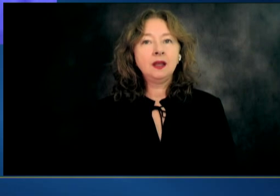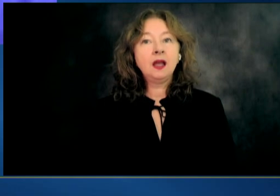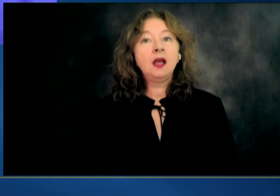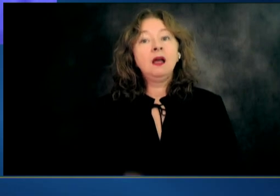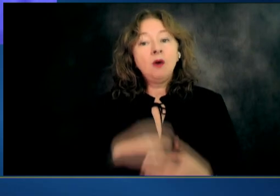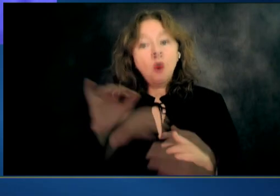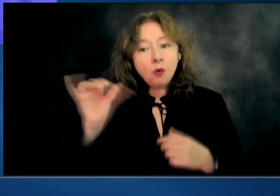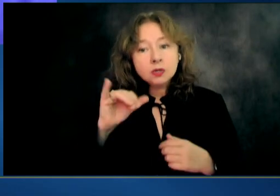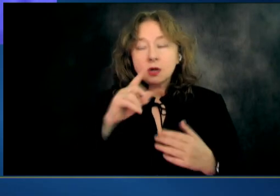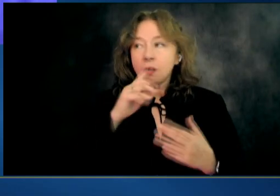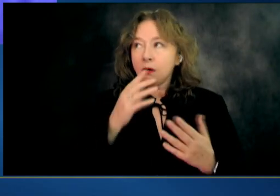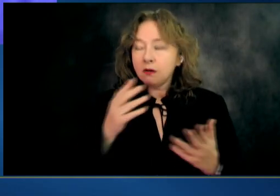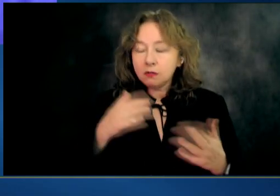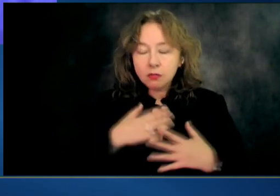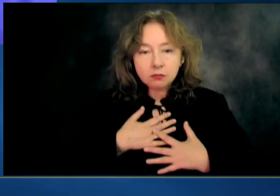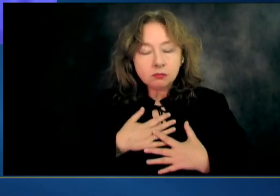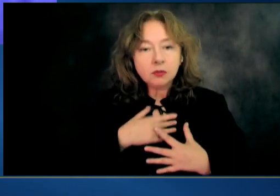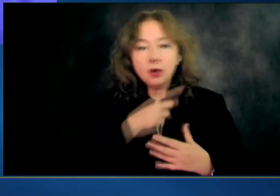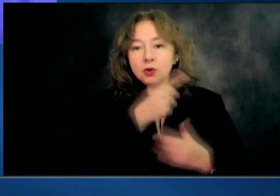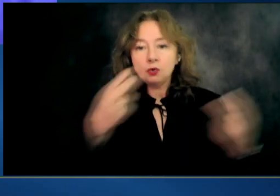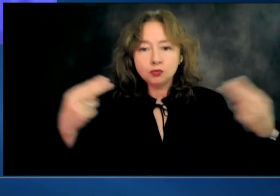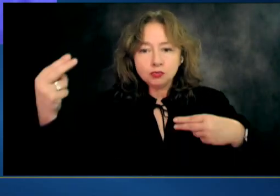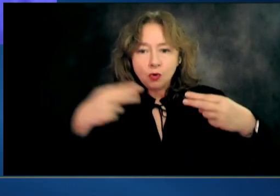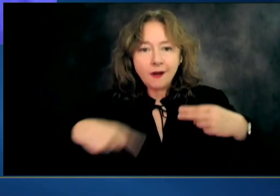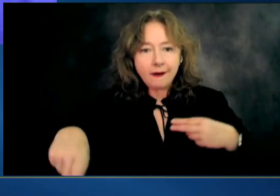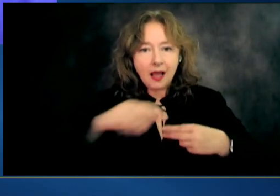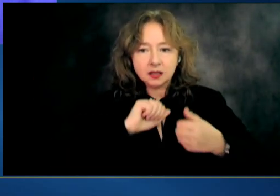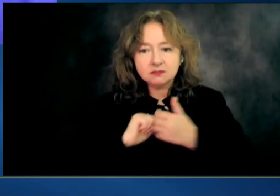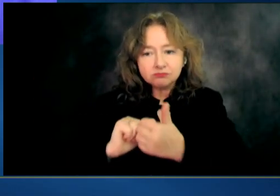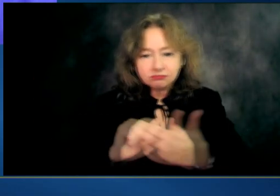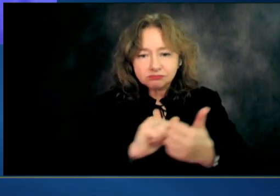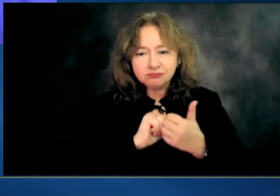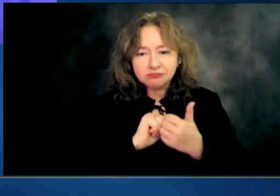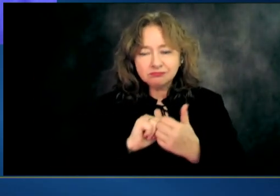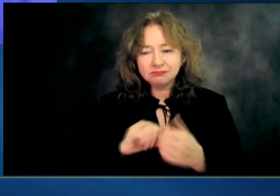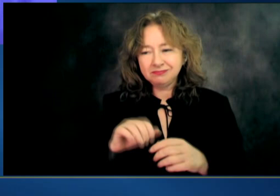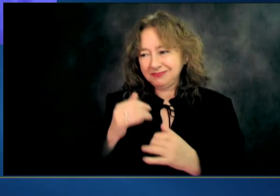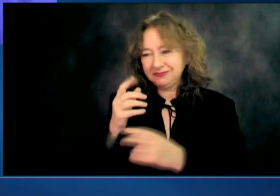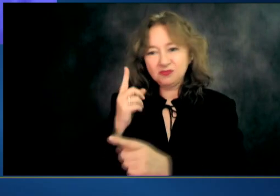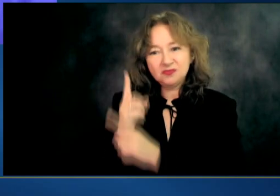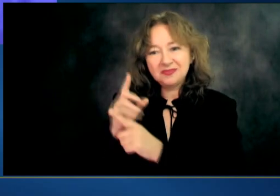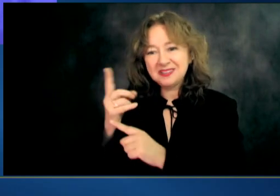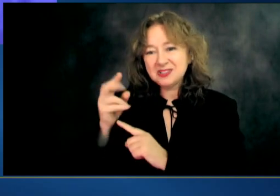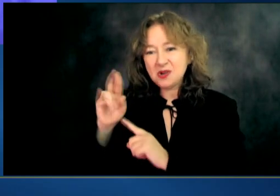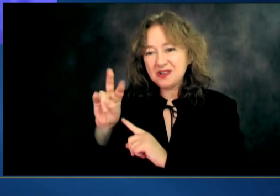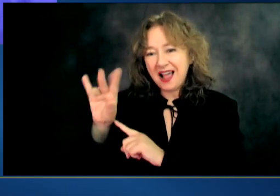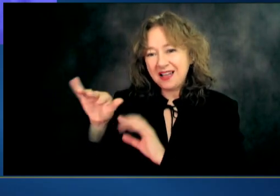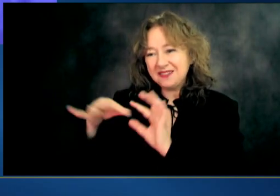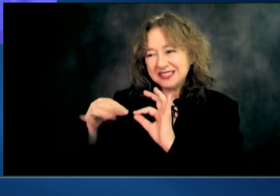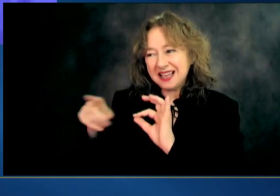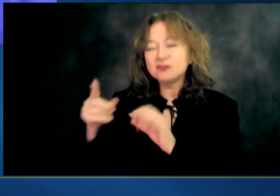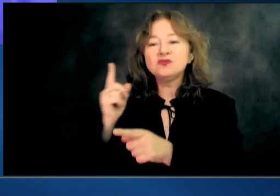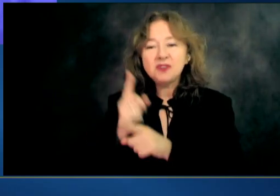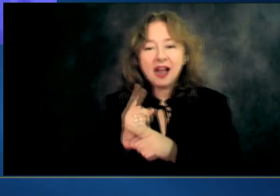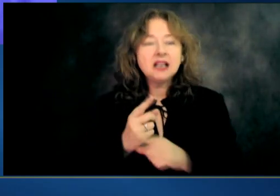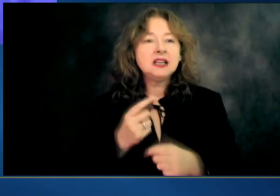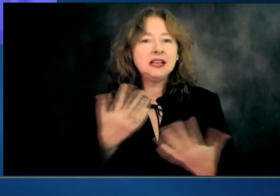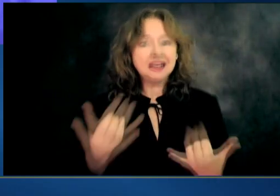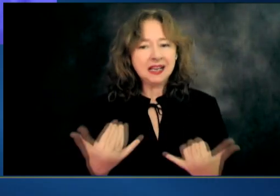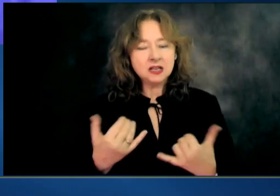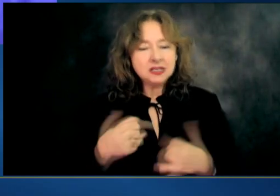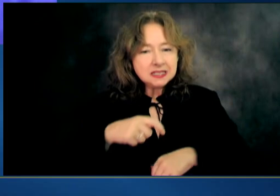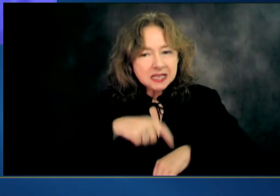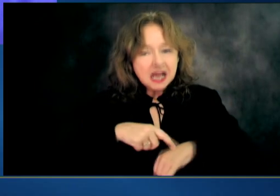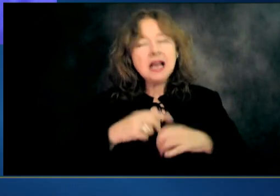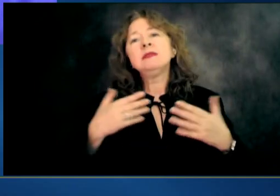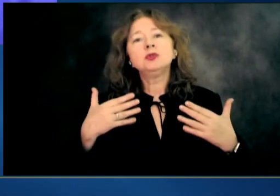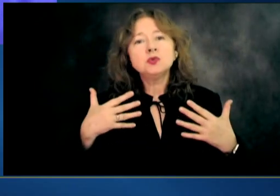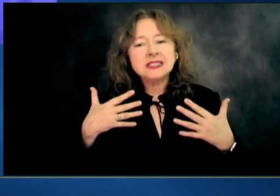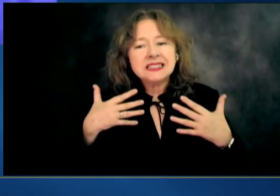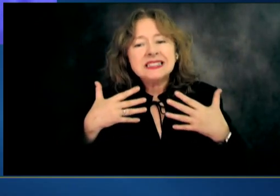join with us in this effort to, as Dr. Ivy said, really finally make the move to end sickle cell